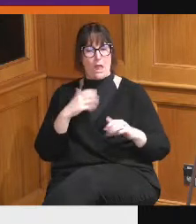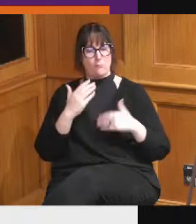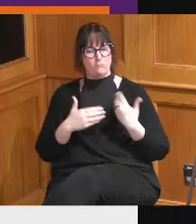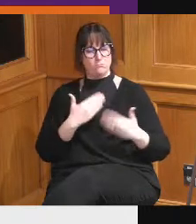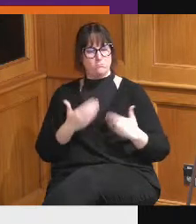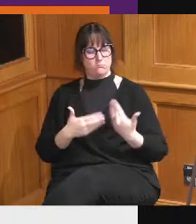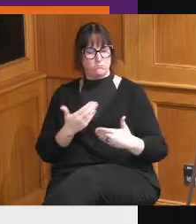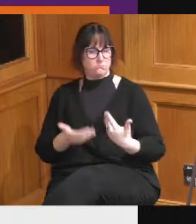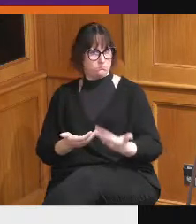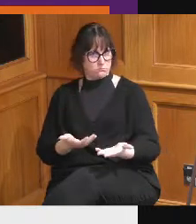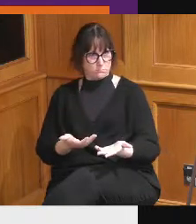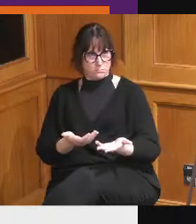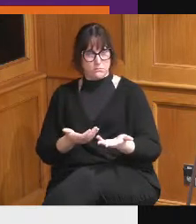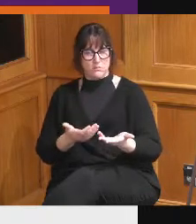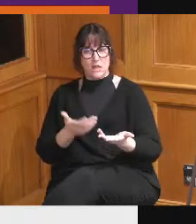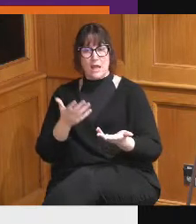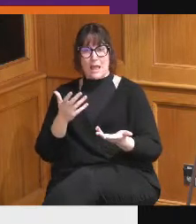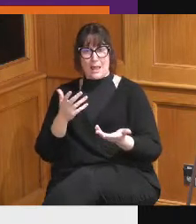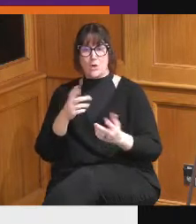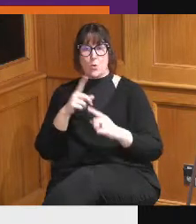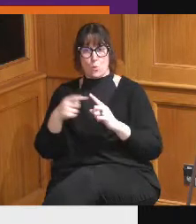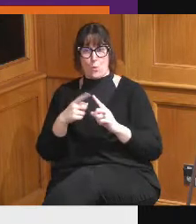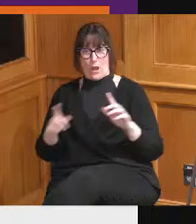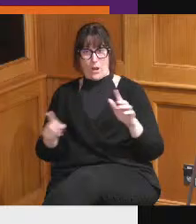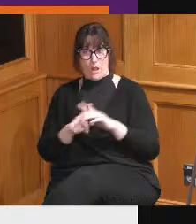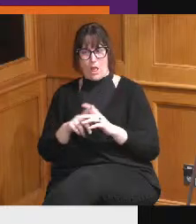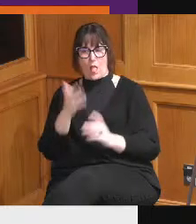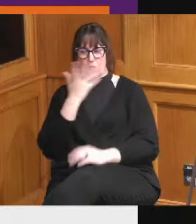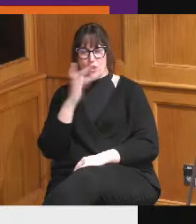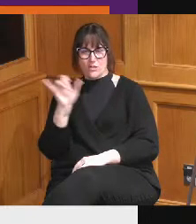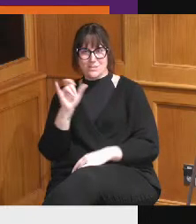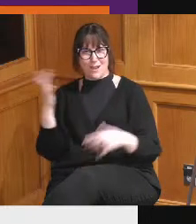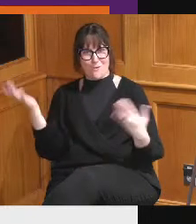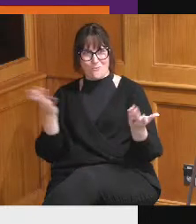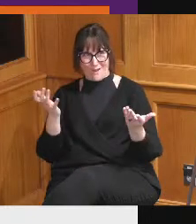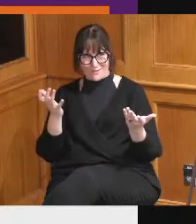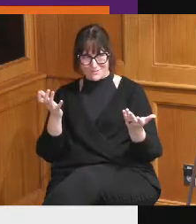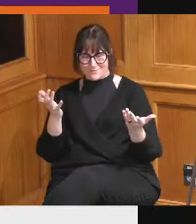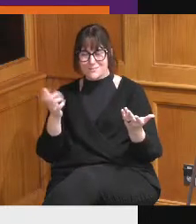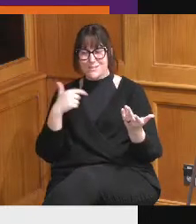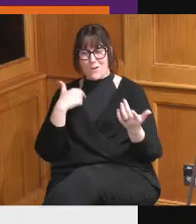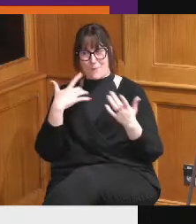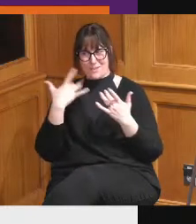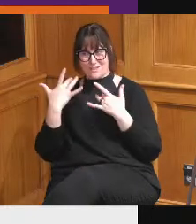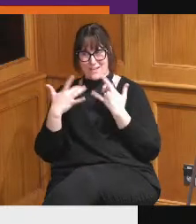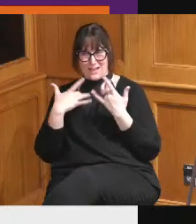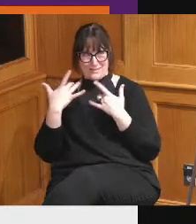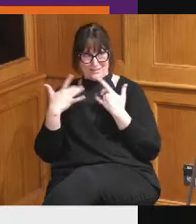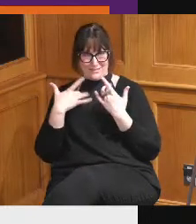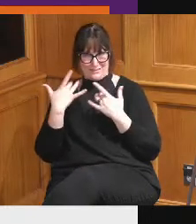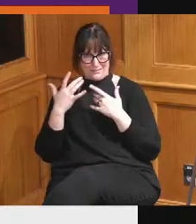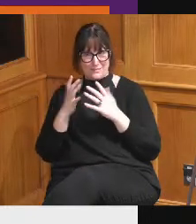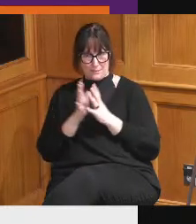comes like here's what it might look like I'm excited that there could be some some you know